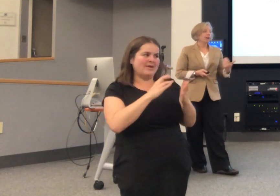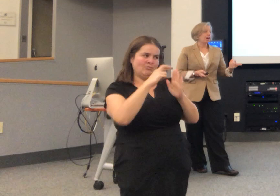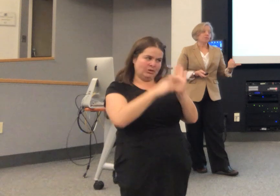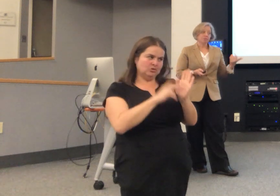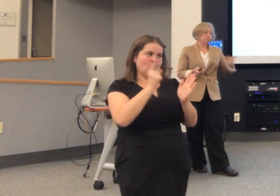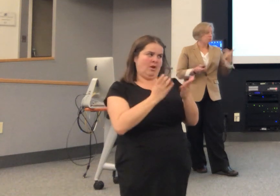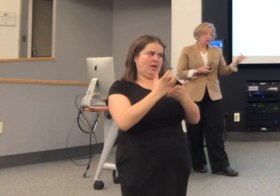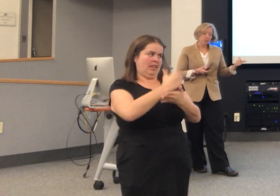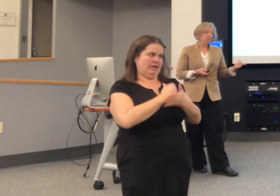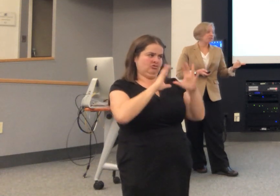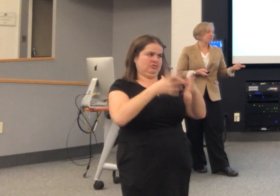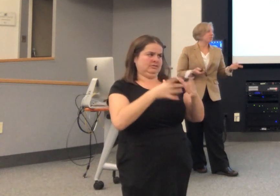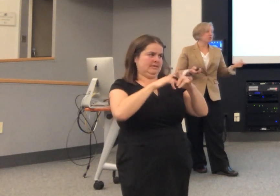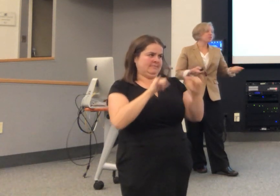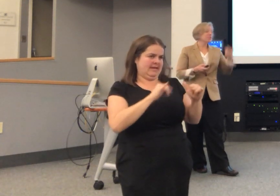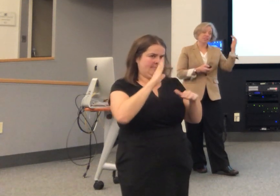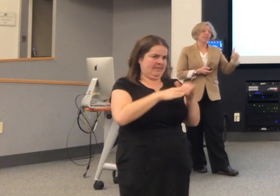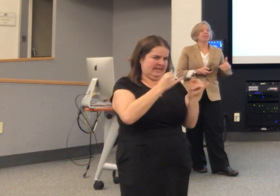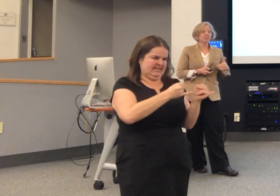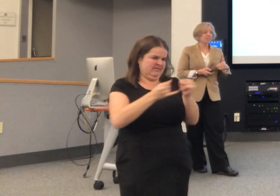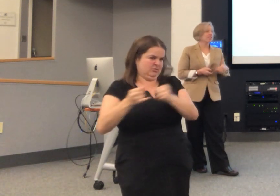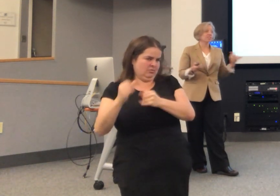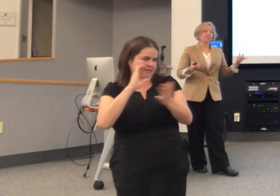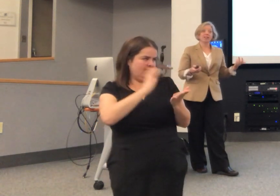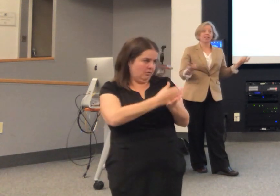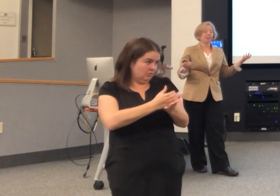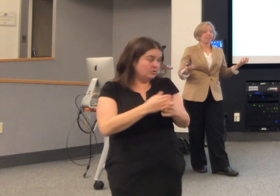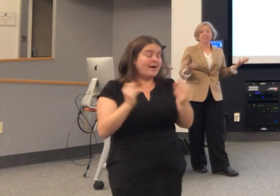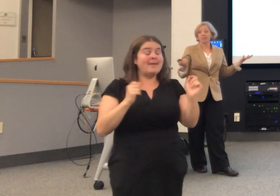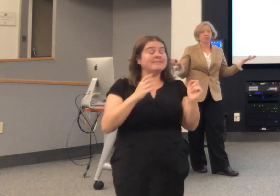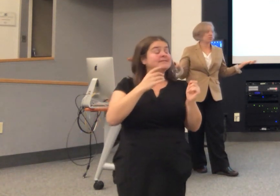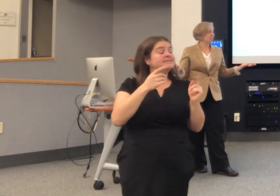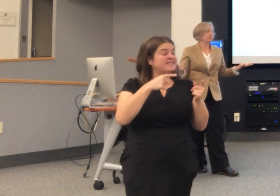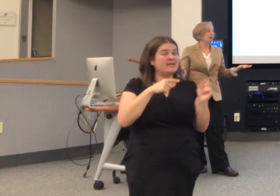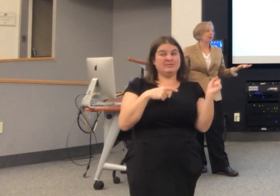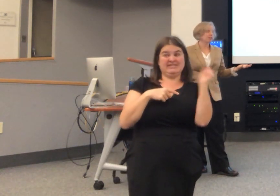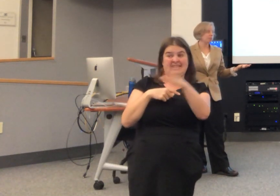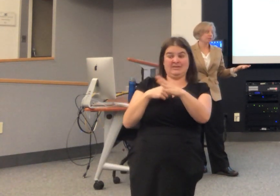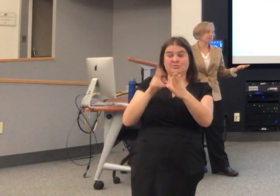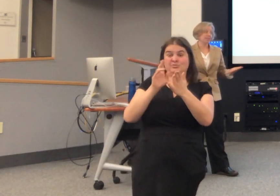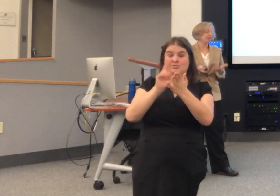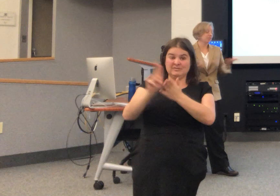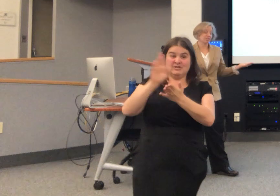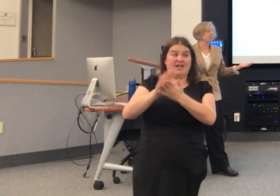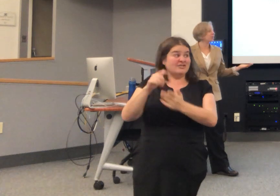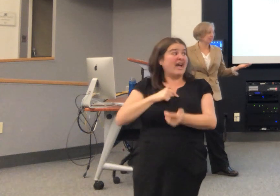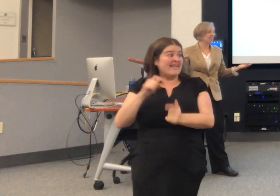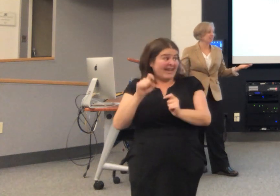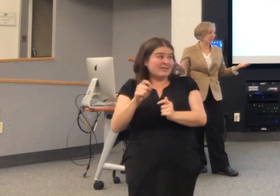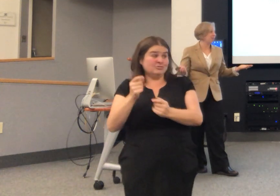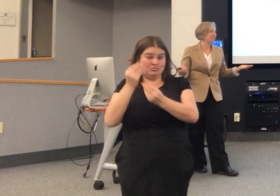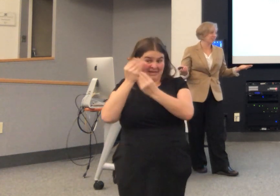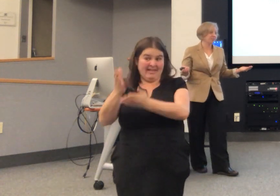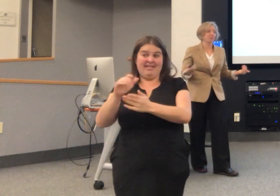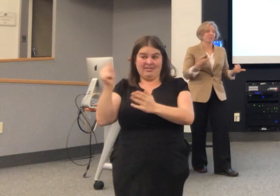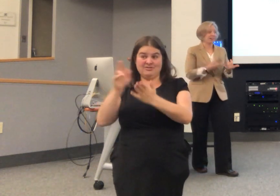And I've worked with college and universities and they get these letters, and I tell them they just need to pay because they have this lined up face for copyright infringement.